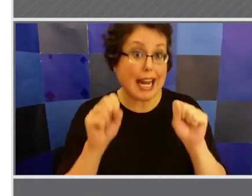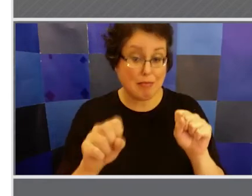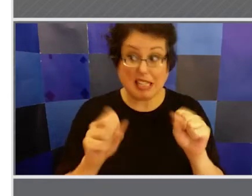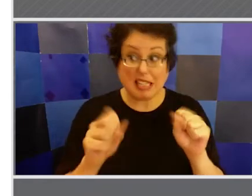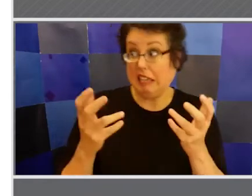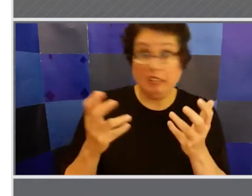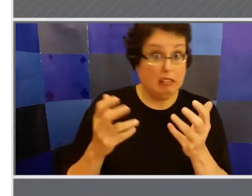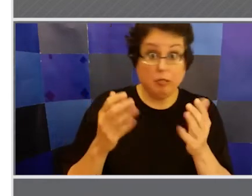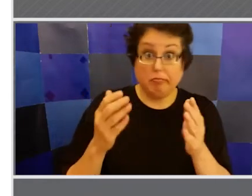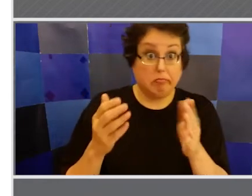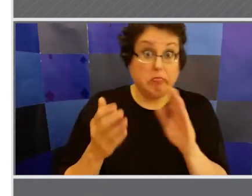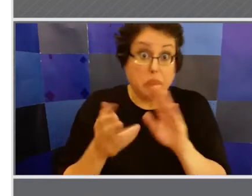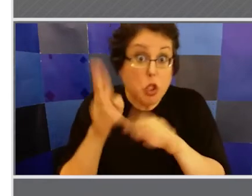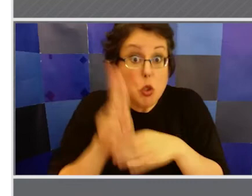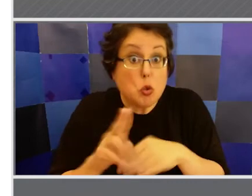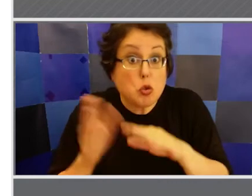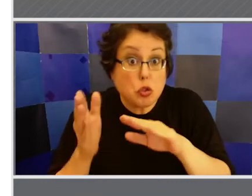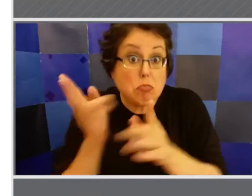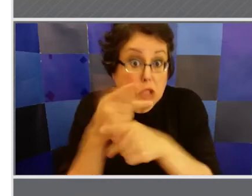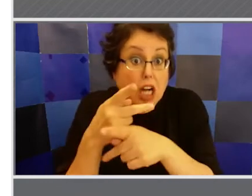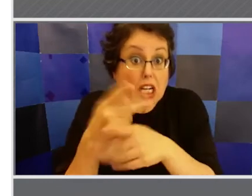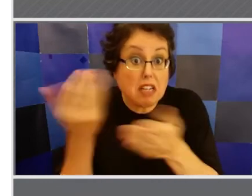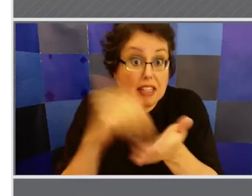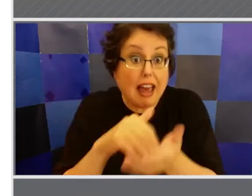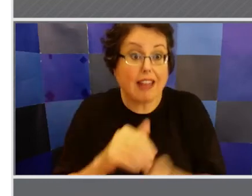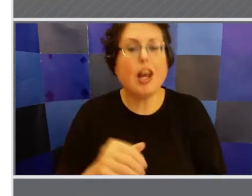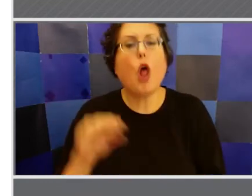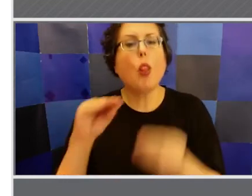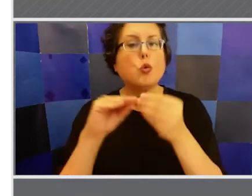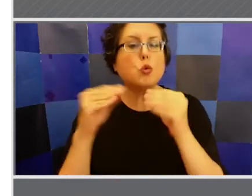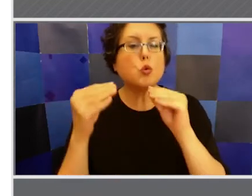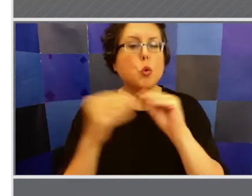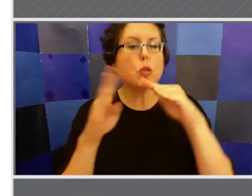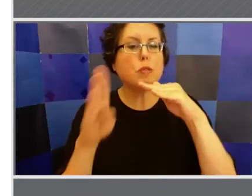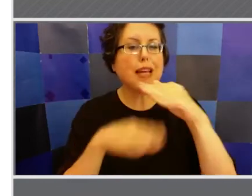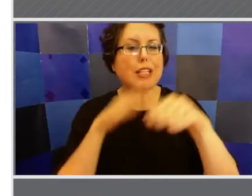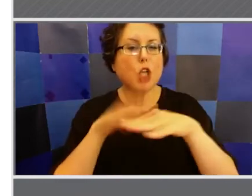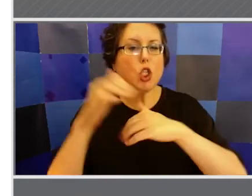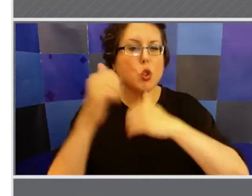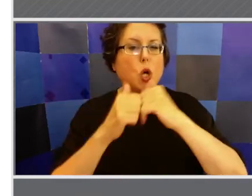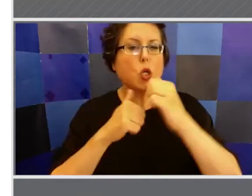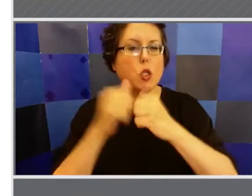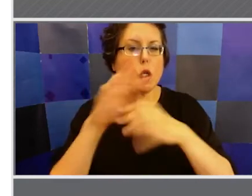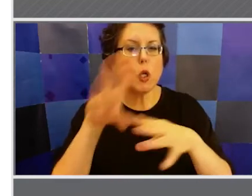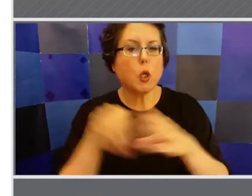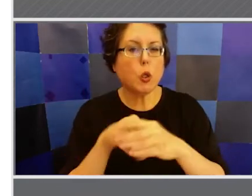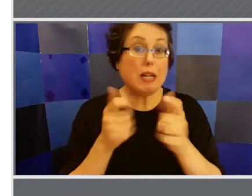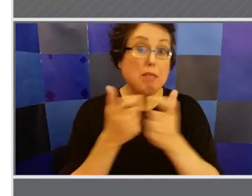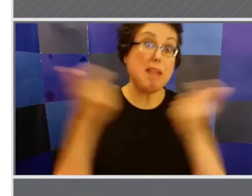use the scores are based on structural factors including major or minor damage to key elements